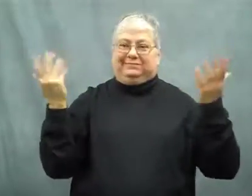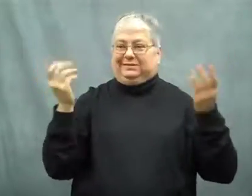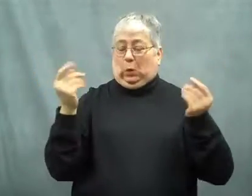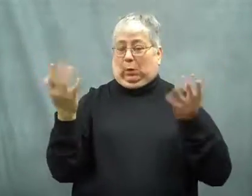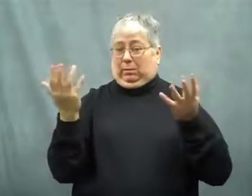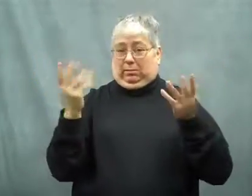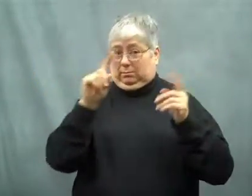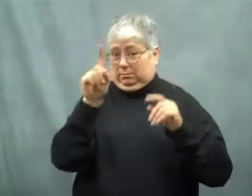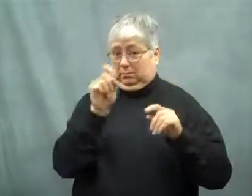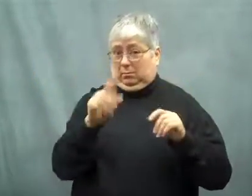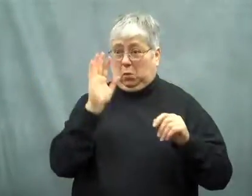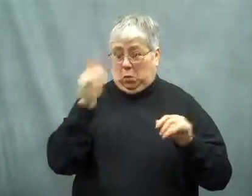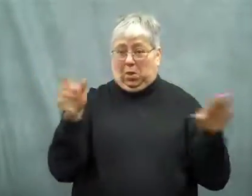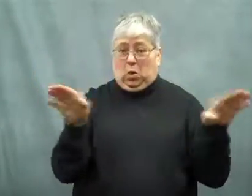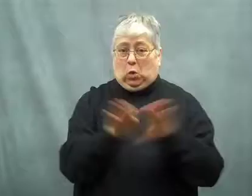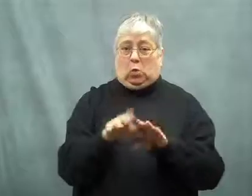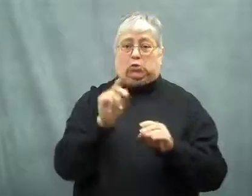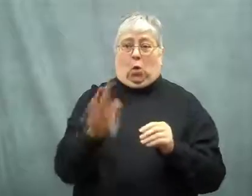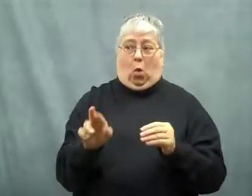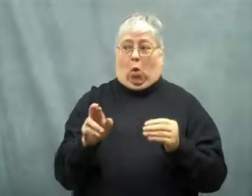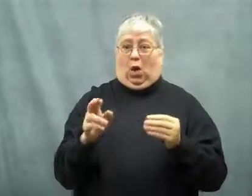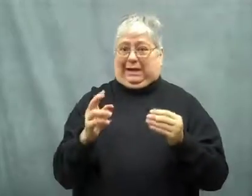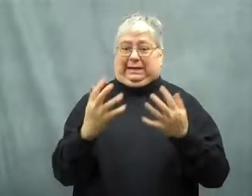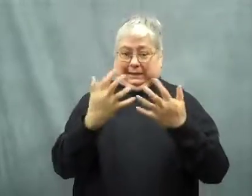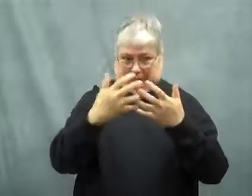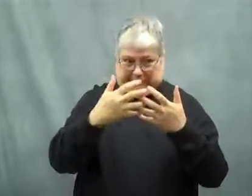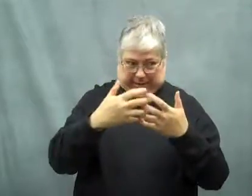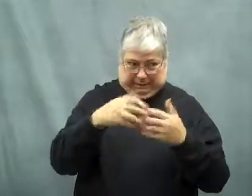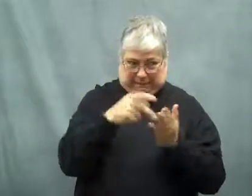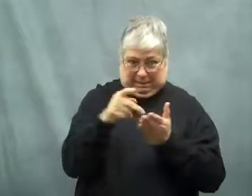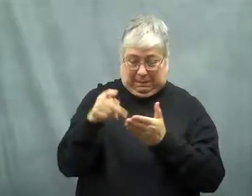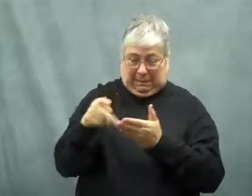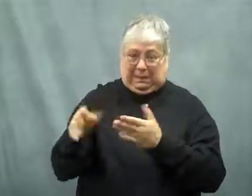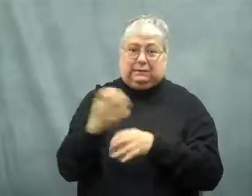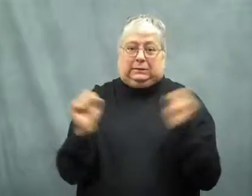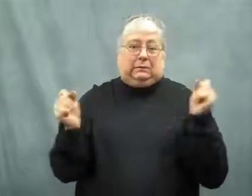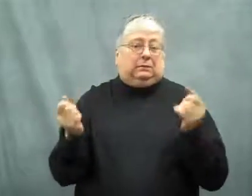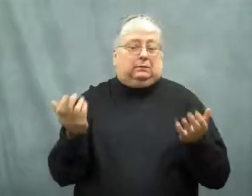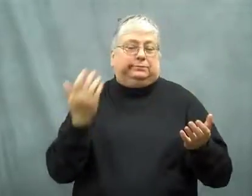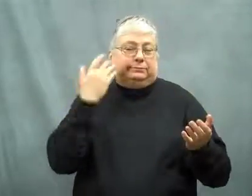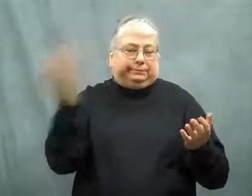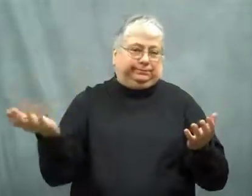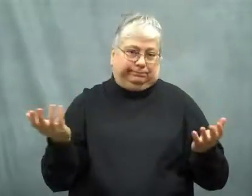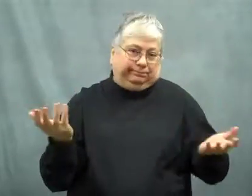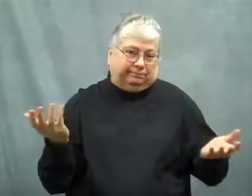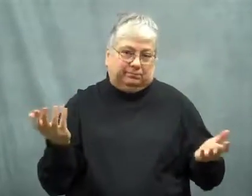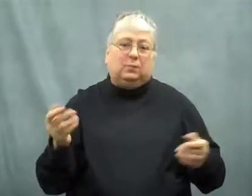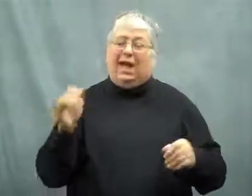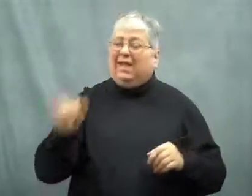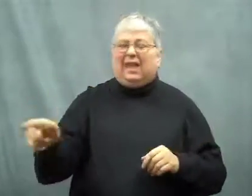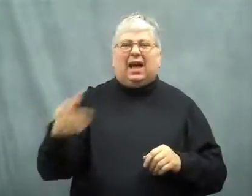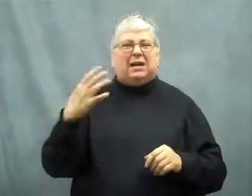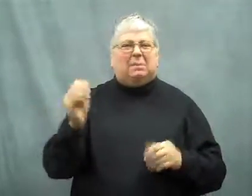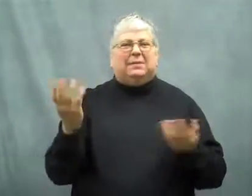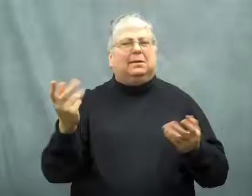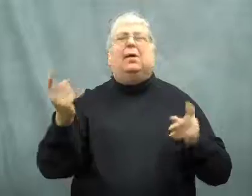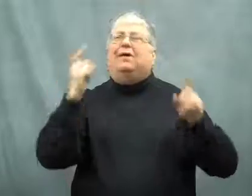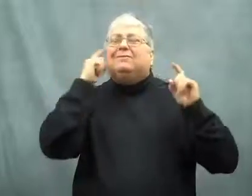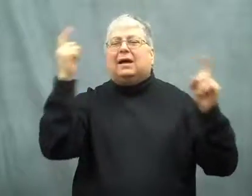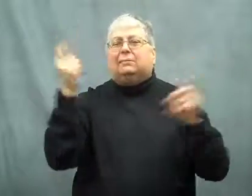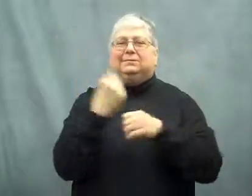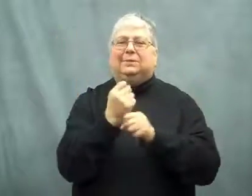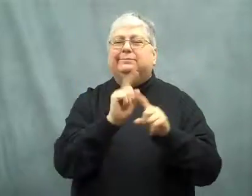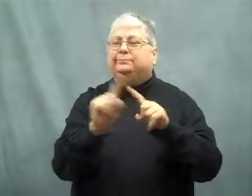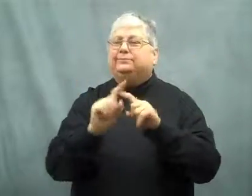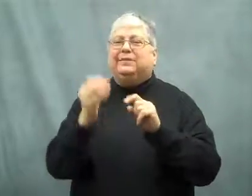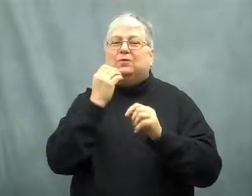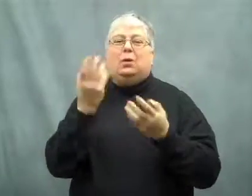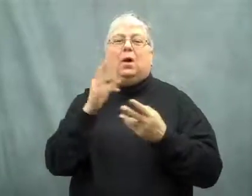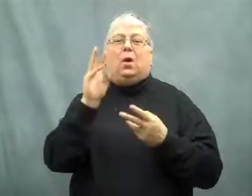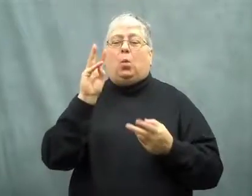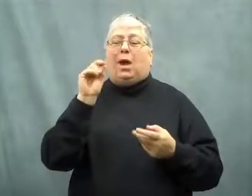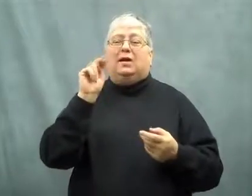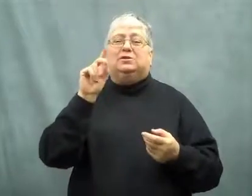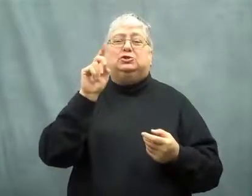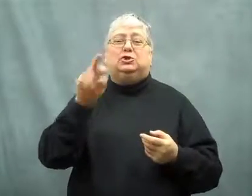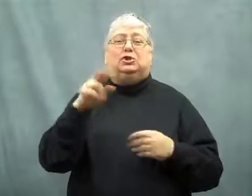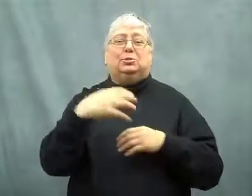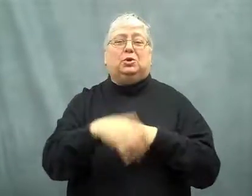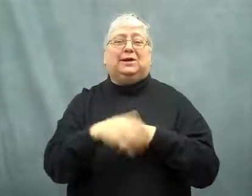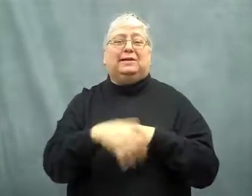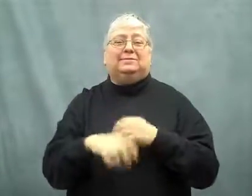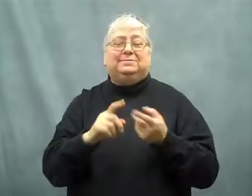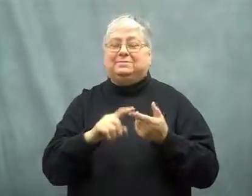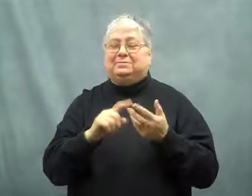We'll see whether it will shut down or manage to save the company and pay off its bills.